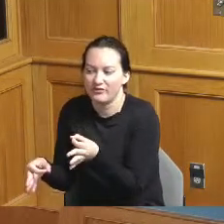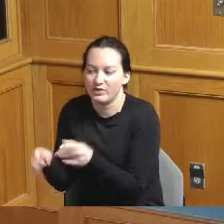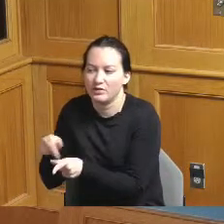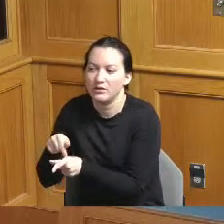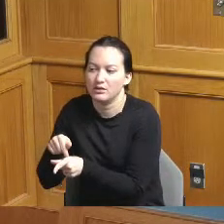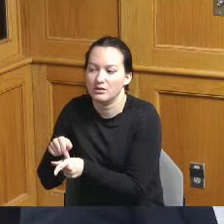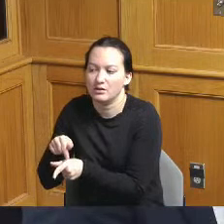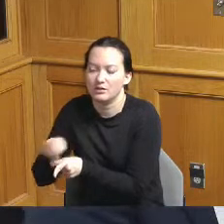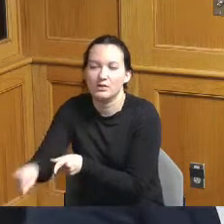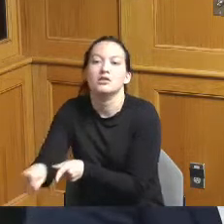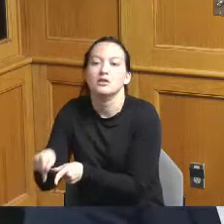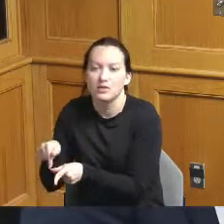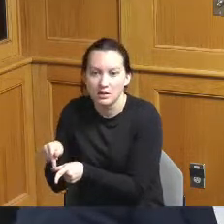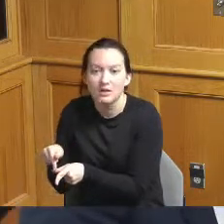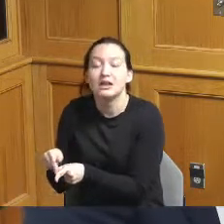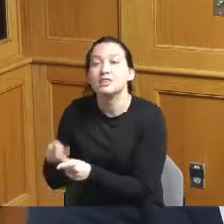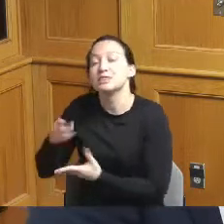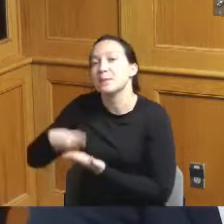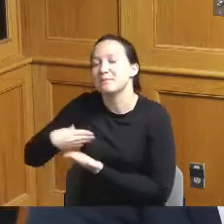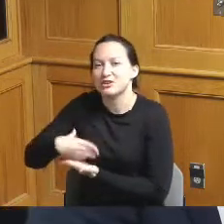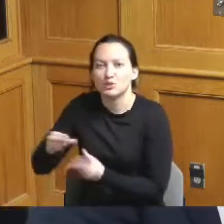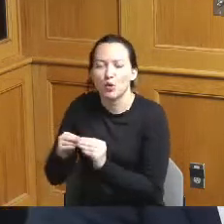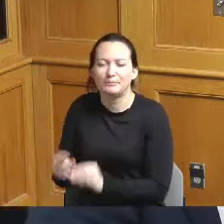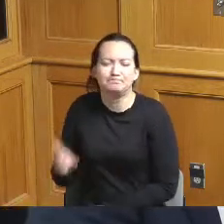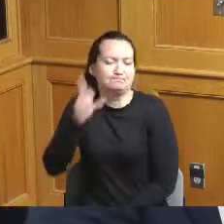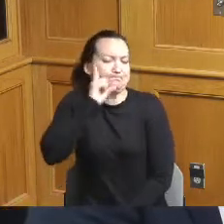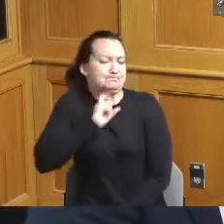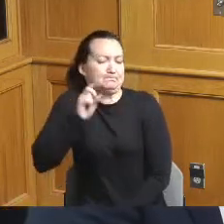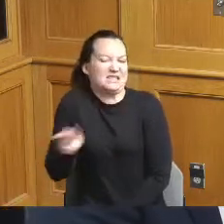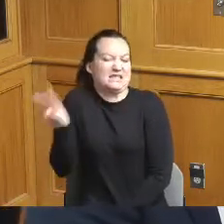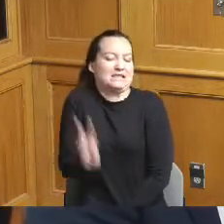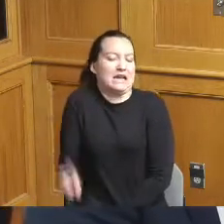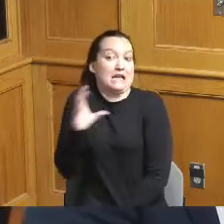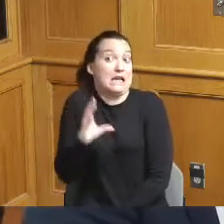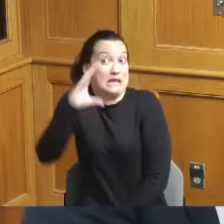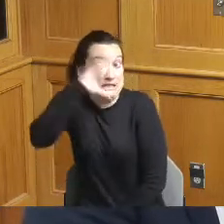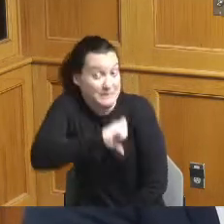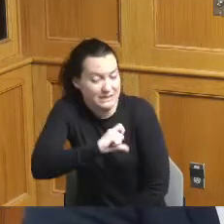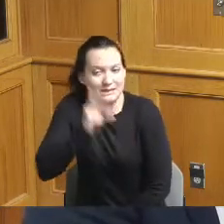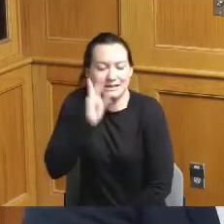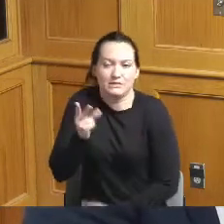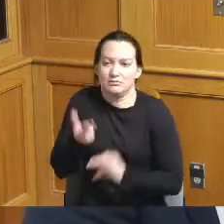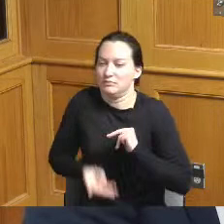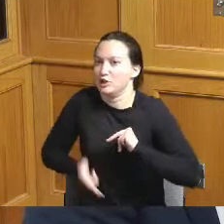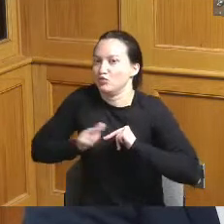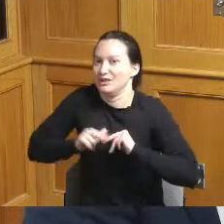numbers tend to be more more speculative so we all you'll often see increases in the restricted